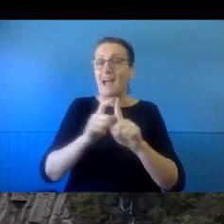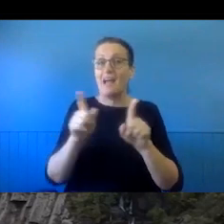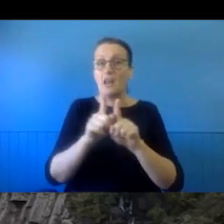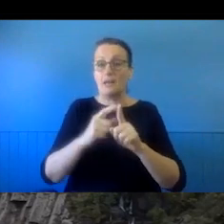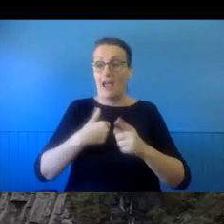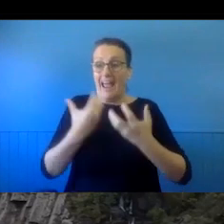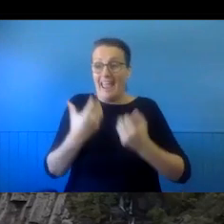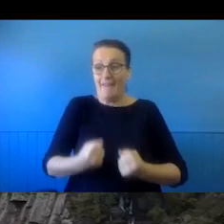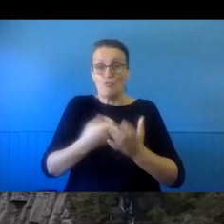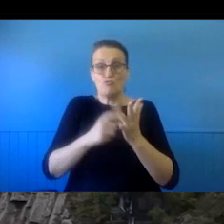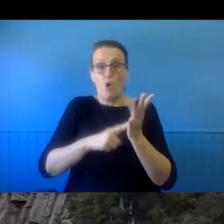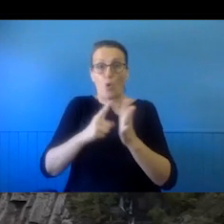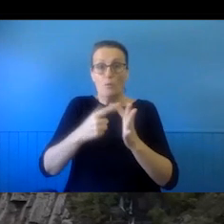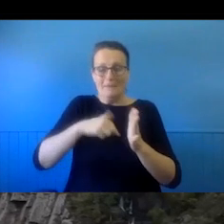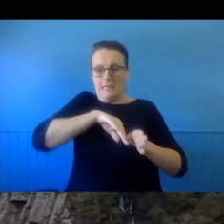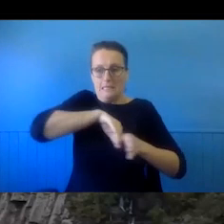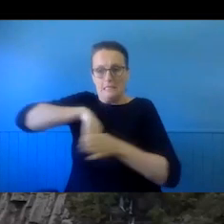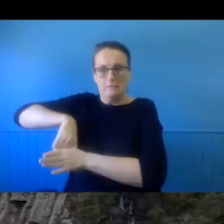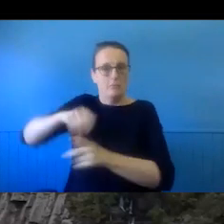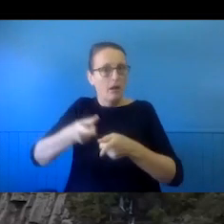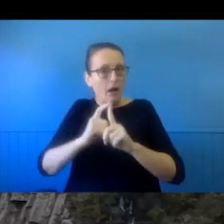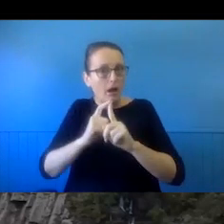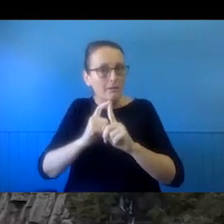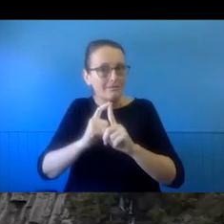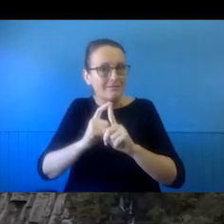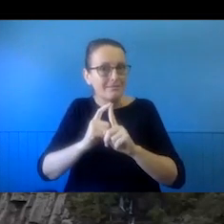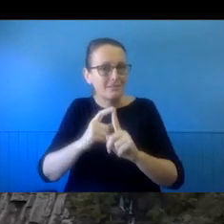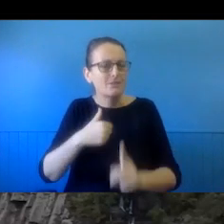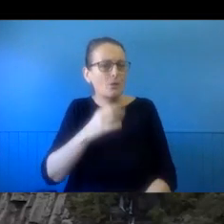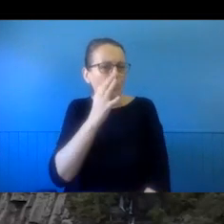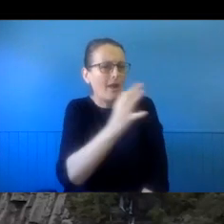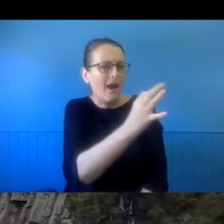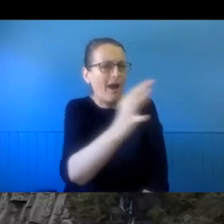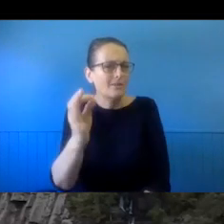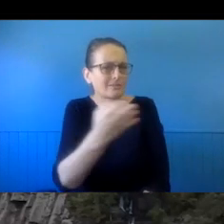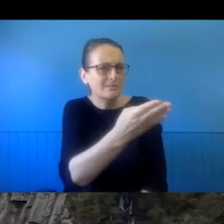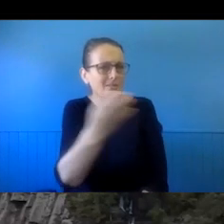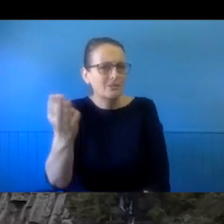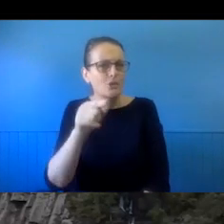role. What I want to put to all of you is were what your relationship,